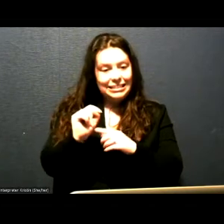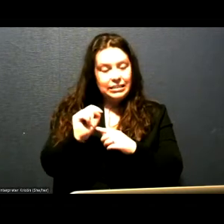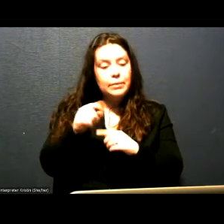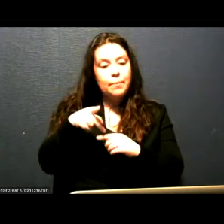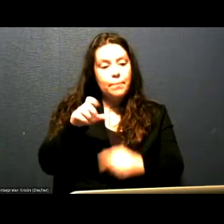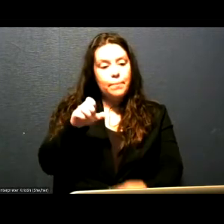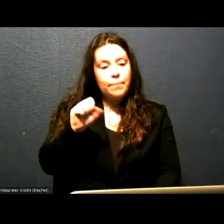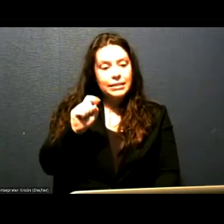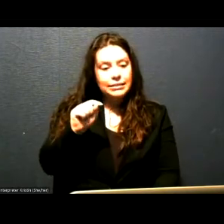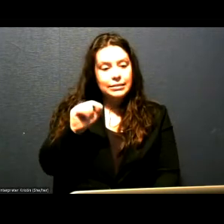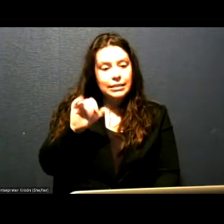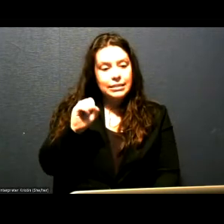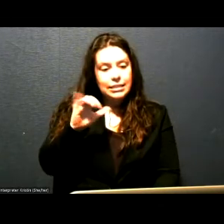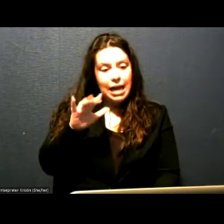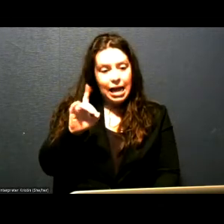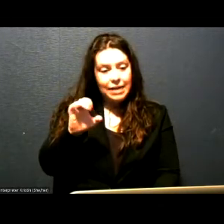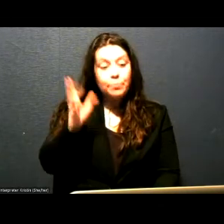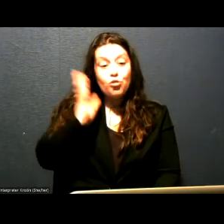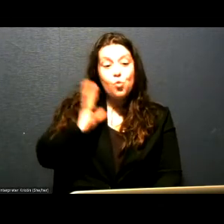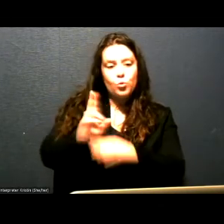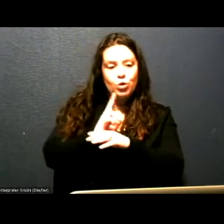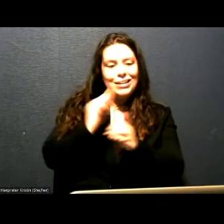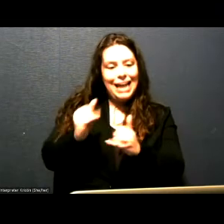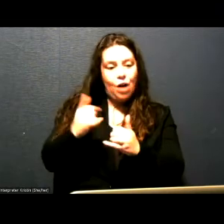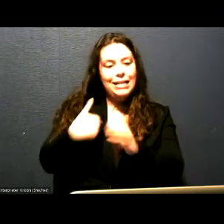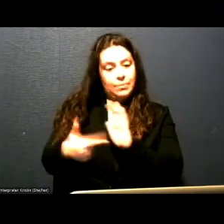luckily that is no longer as much of a factor, although pesticides do still